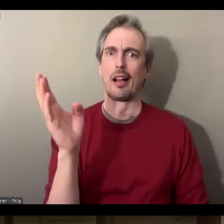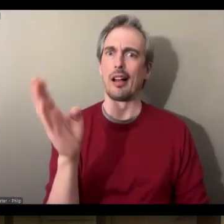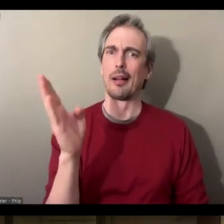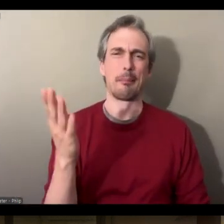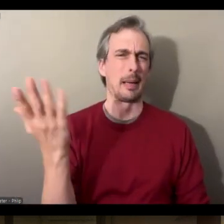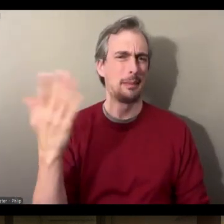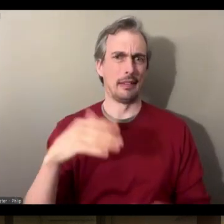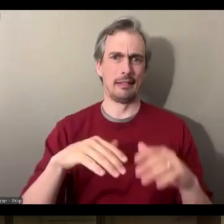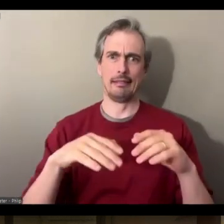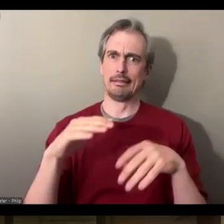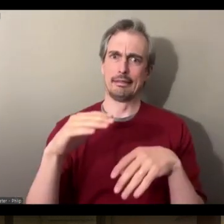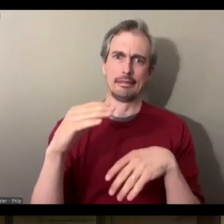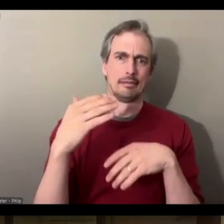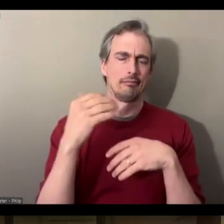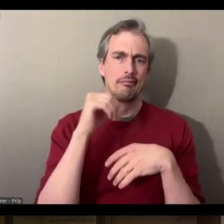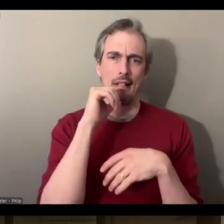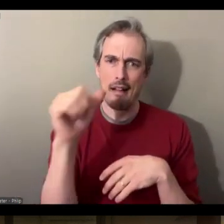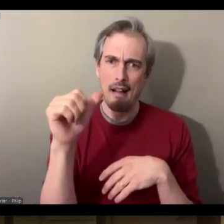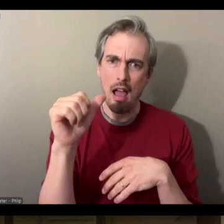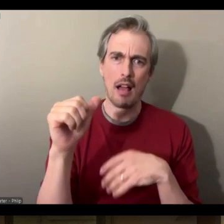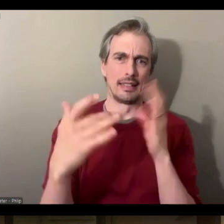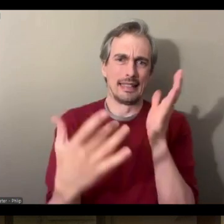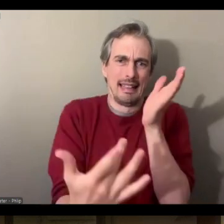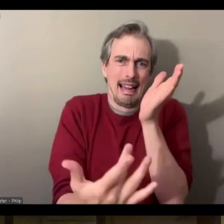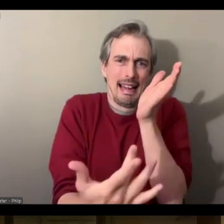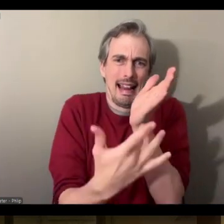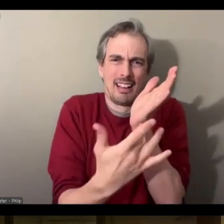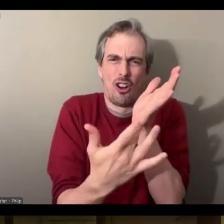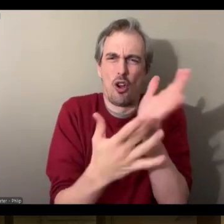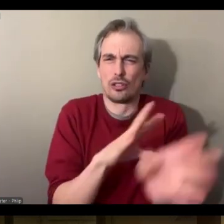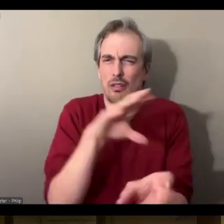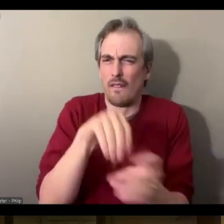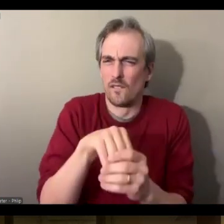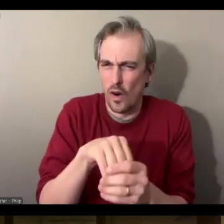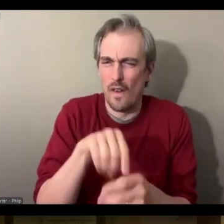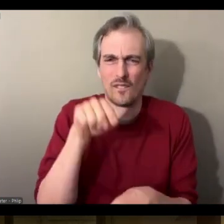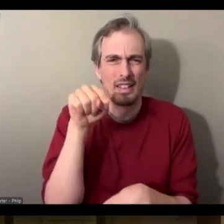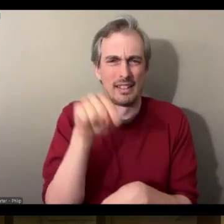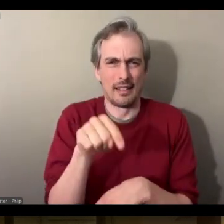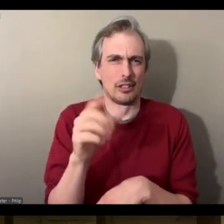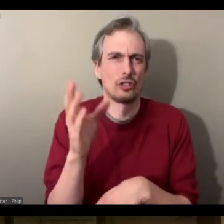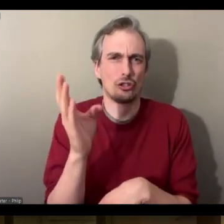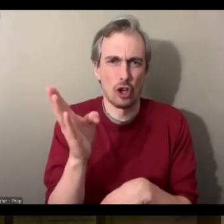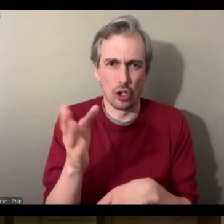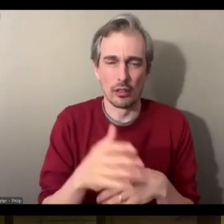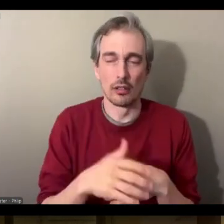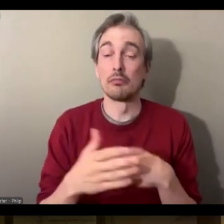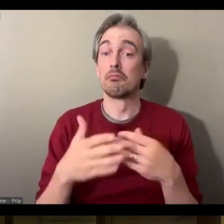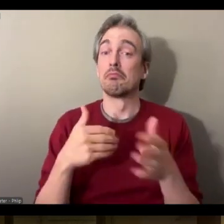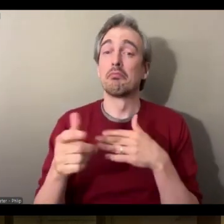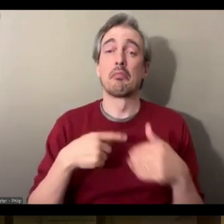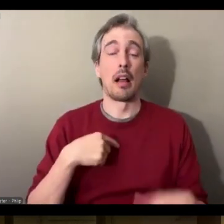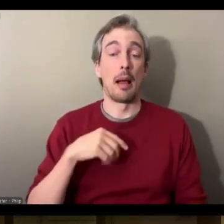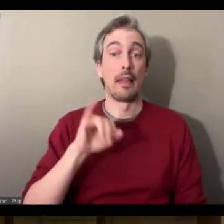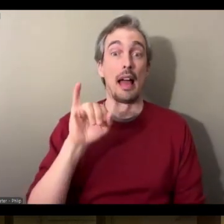intentional. Even though I'm the IT director at PAC NYC, and I'm gonna tell you a little bit